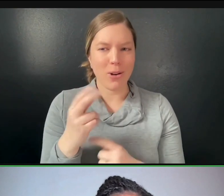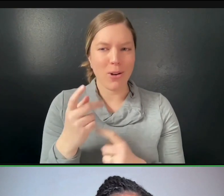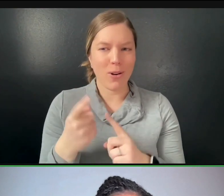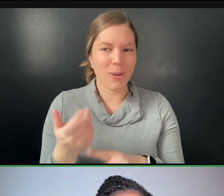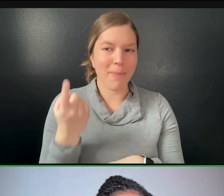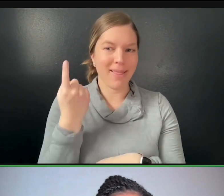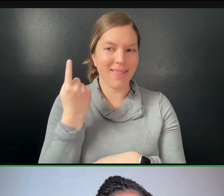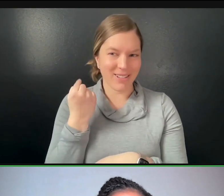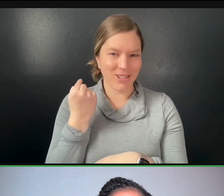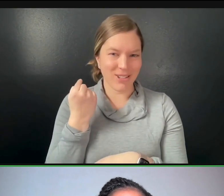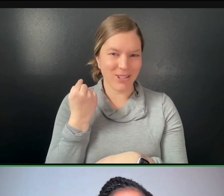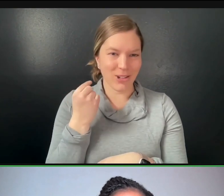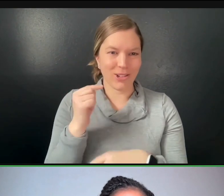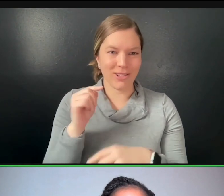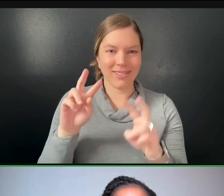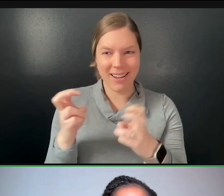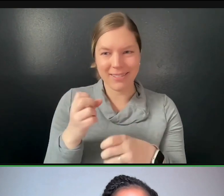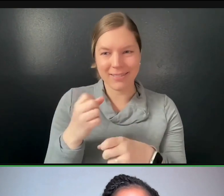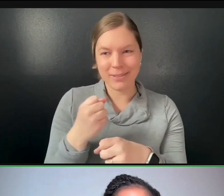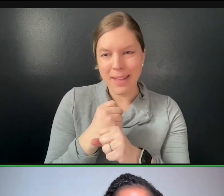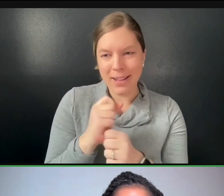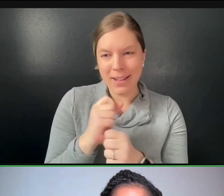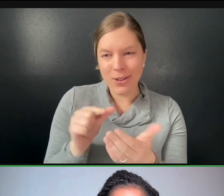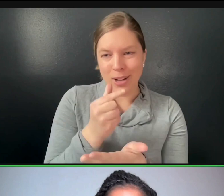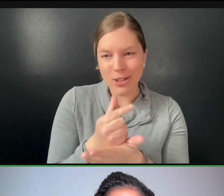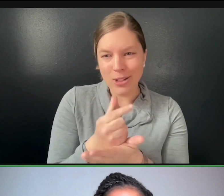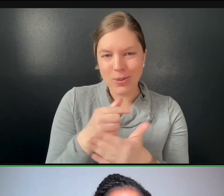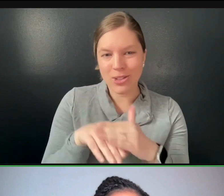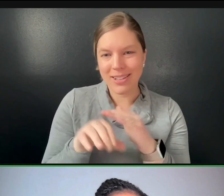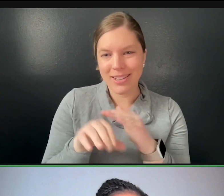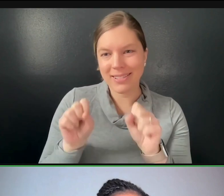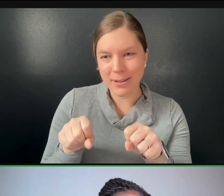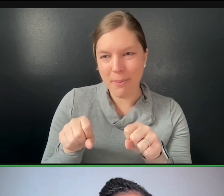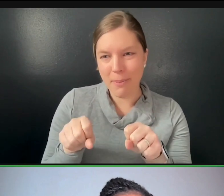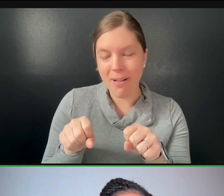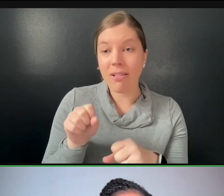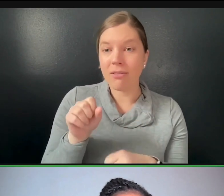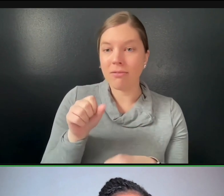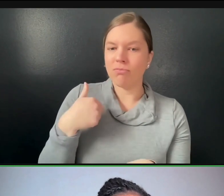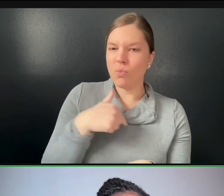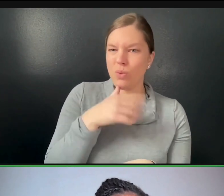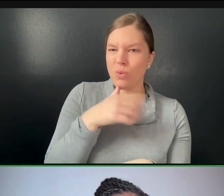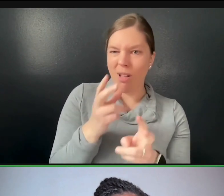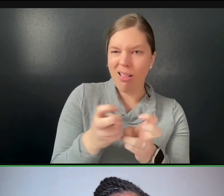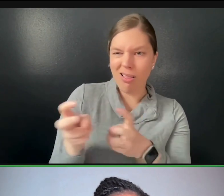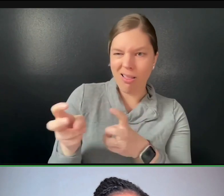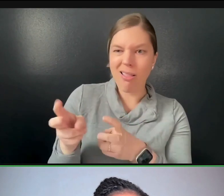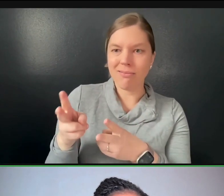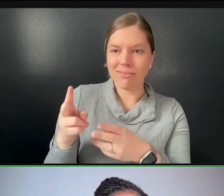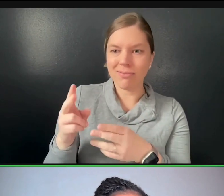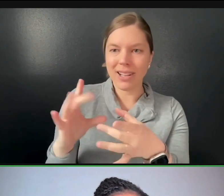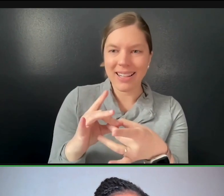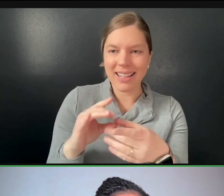or even a live stream, you can watch our webinar that we did host last year about graduation.